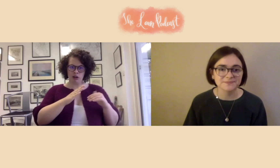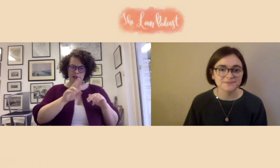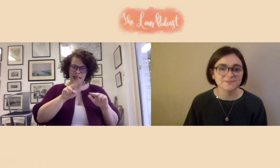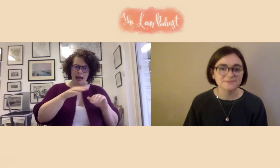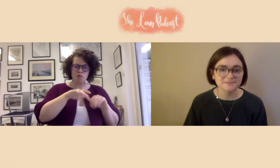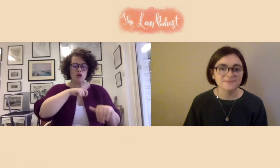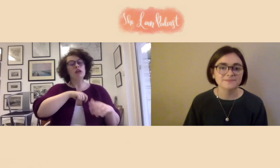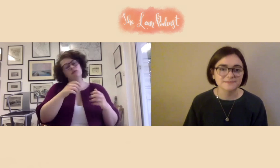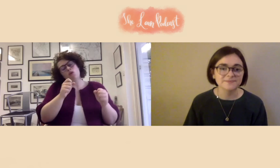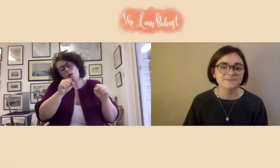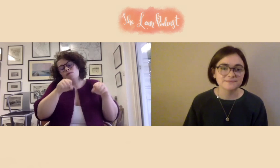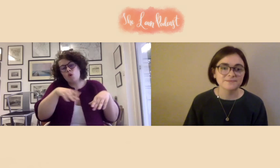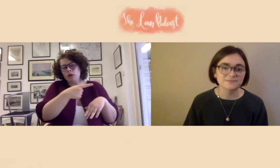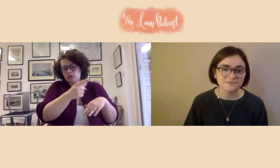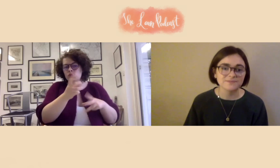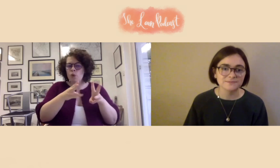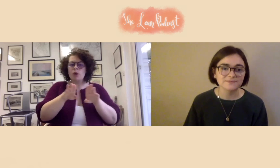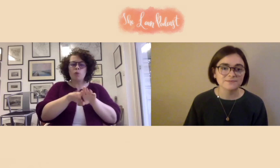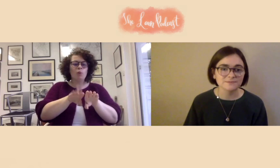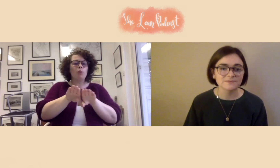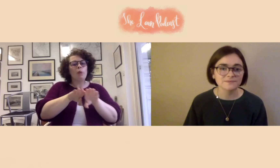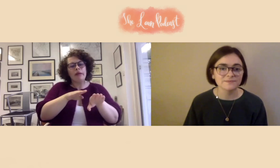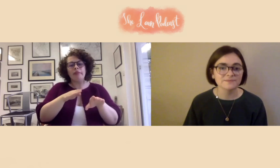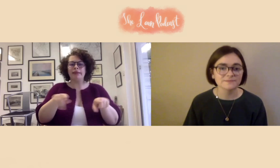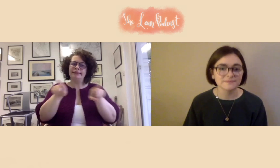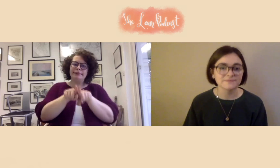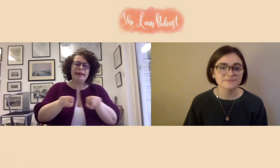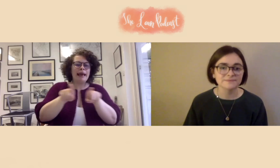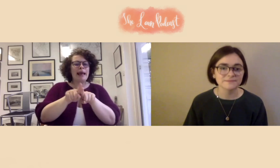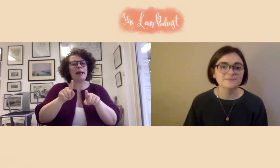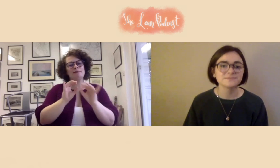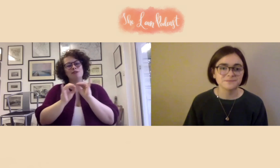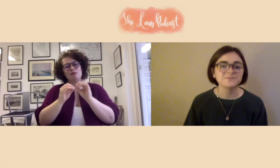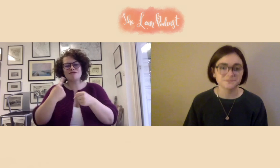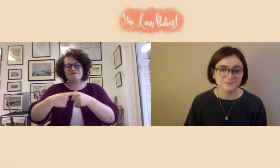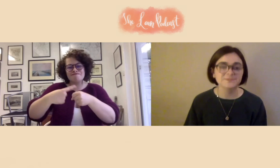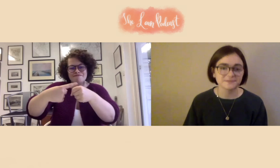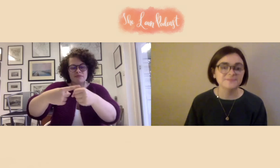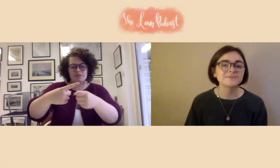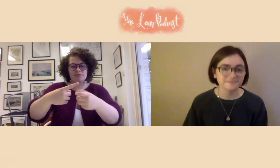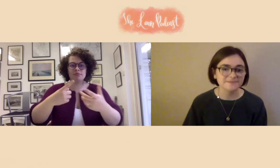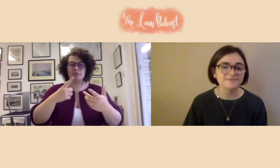So of course there are those deaf clients you work with frequently and you'd know each other in and out, and that's great.